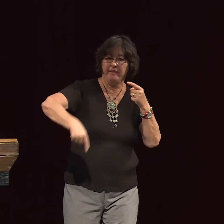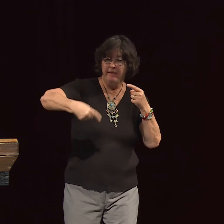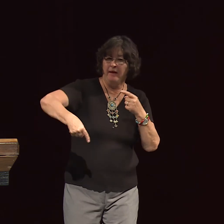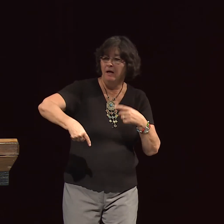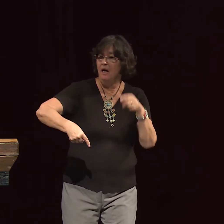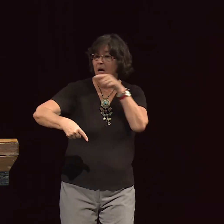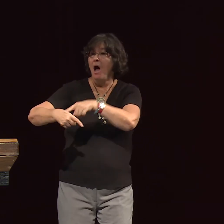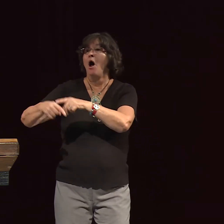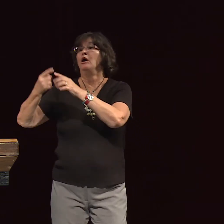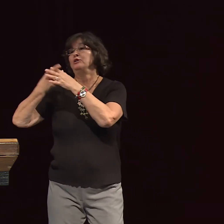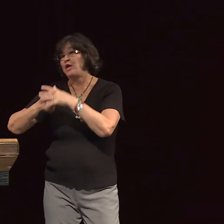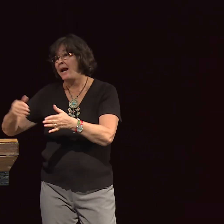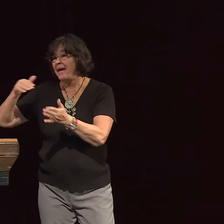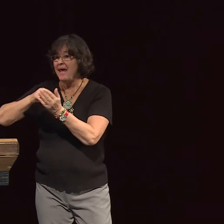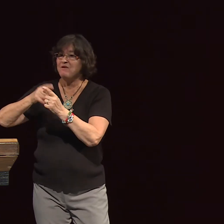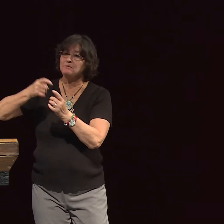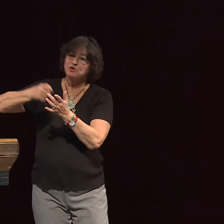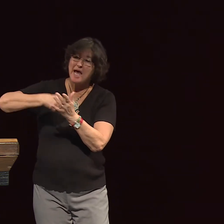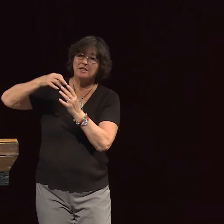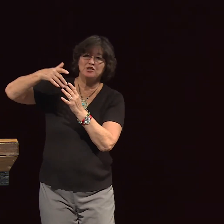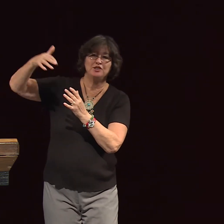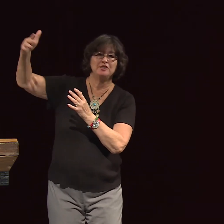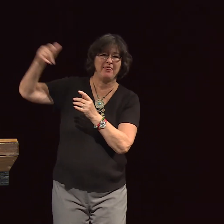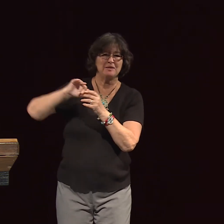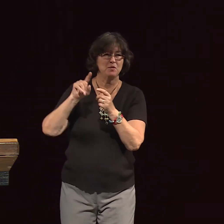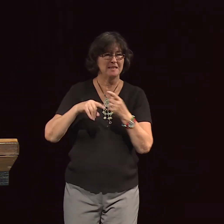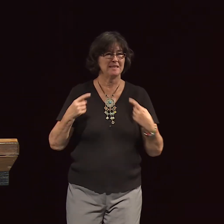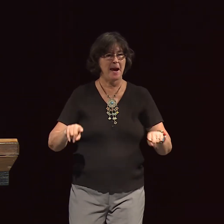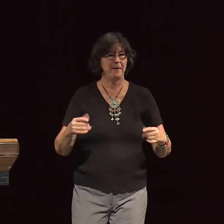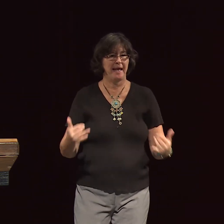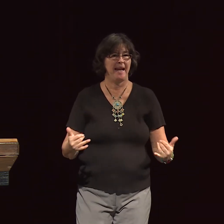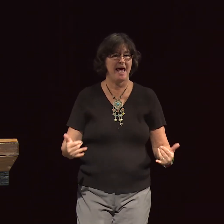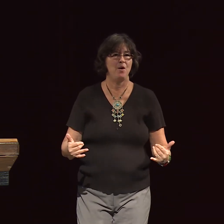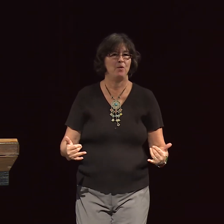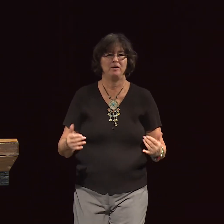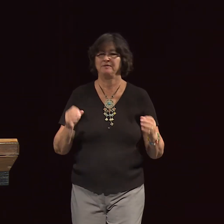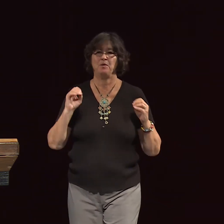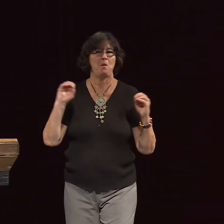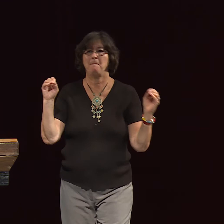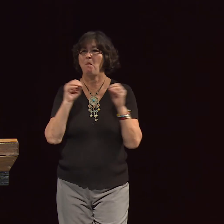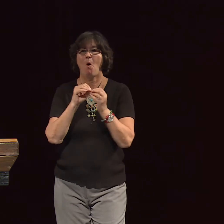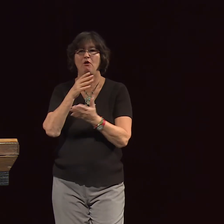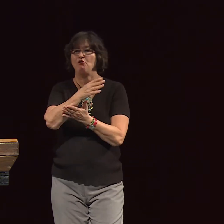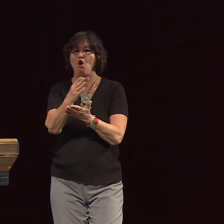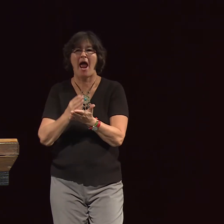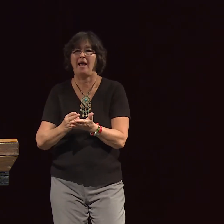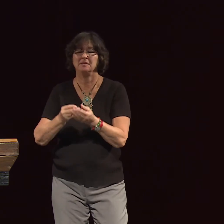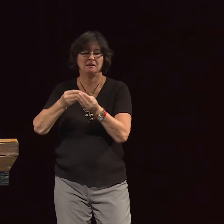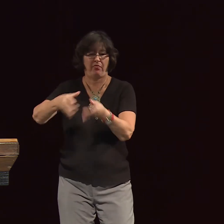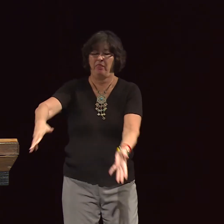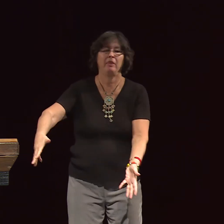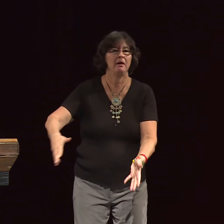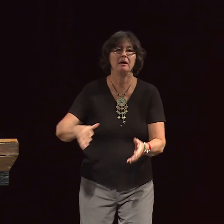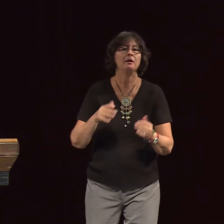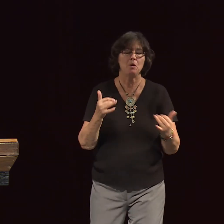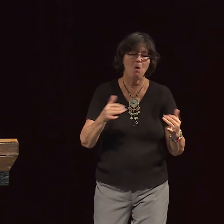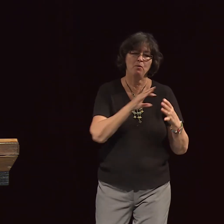must be passed on to the Department of Education. And right now, what is happening is that there's a crack in the communication